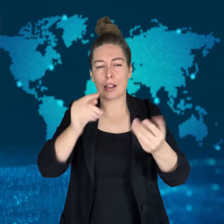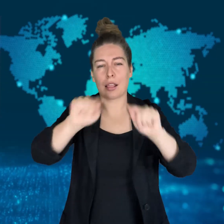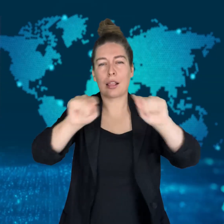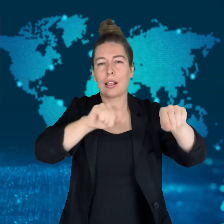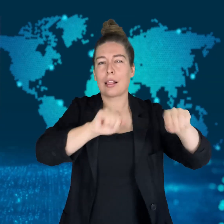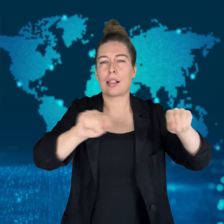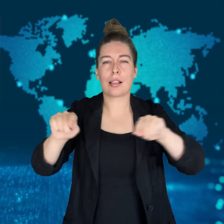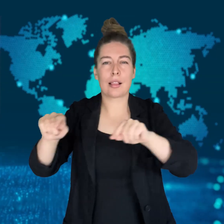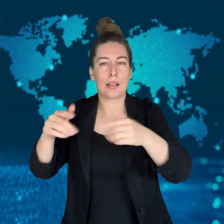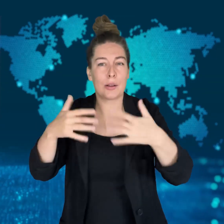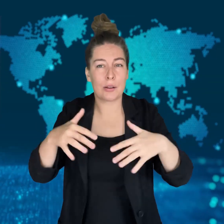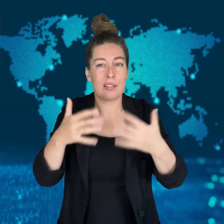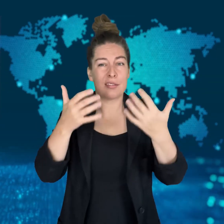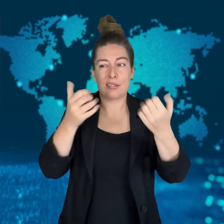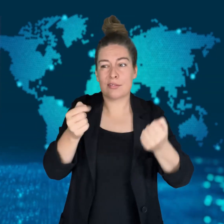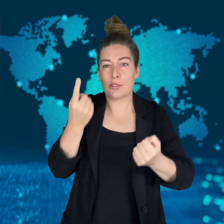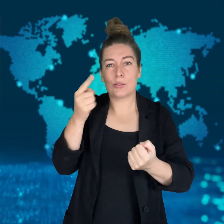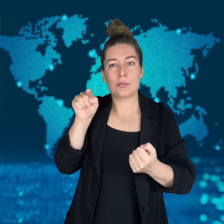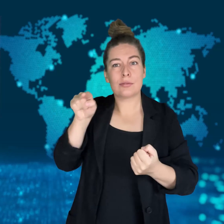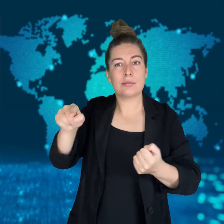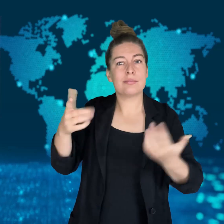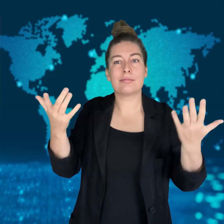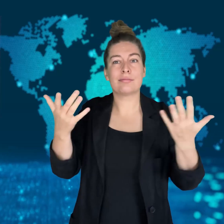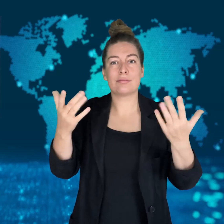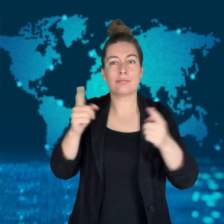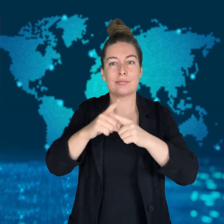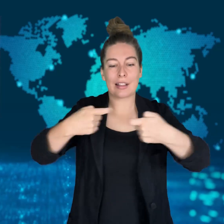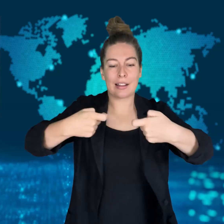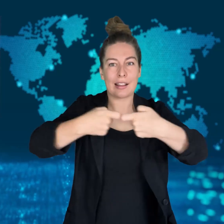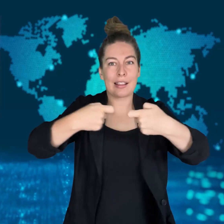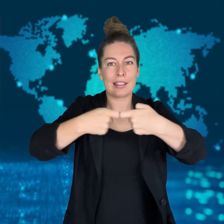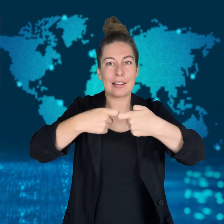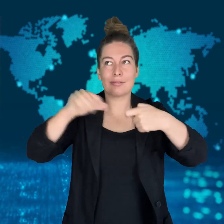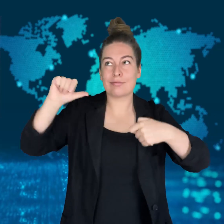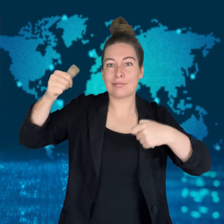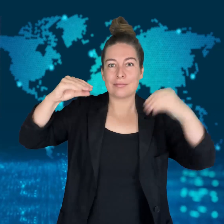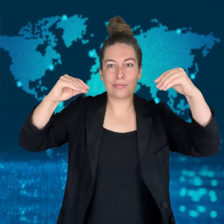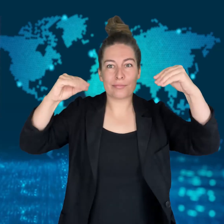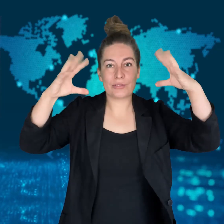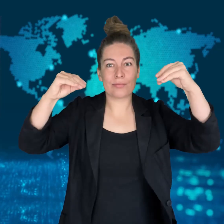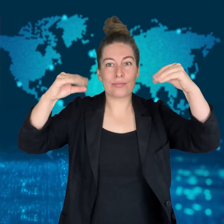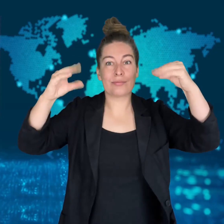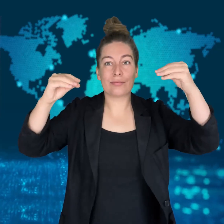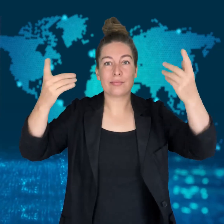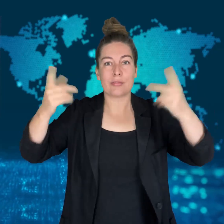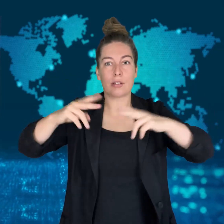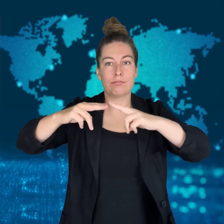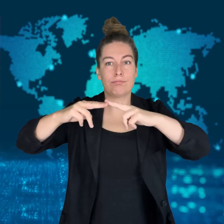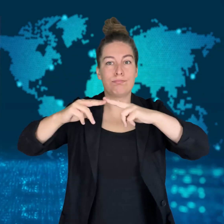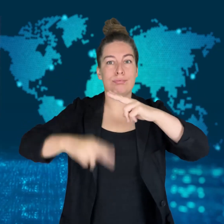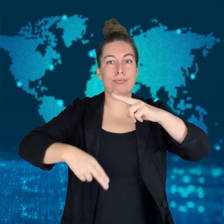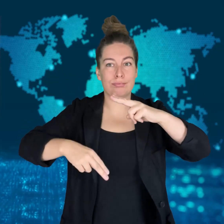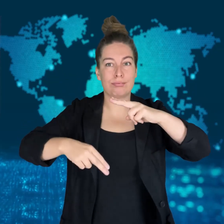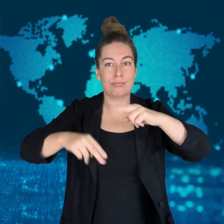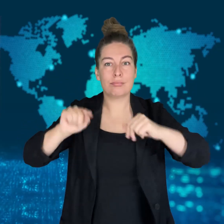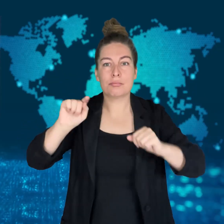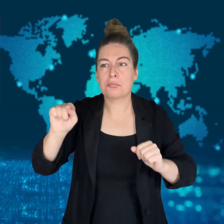Power that was being supplied to an overhead line was cut off,